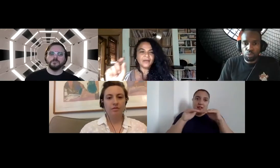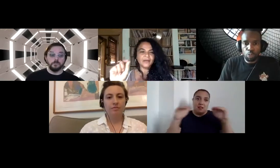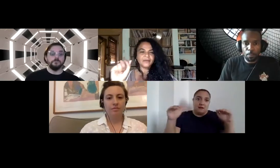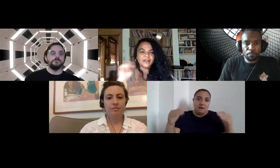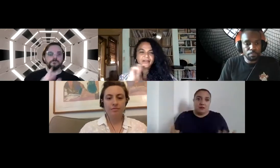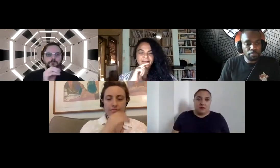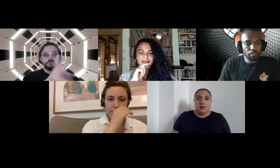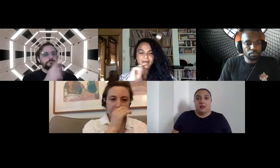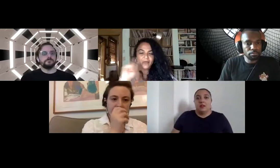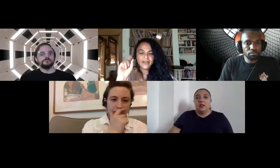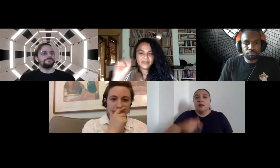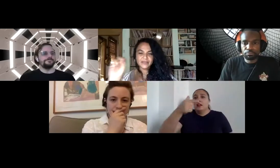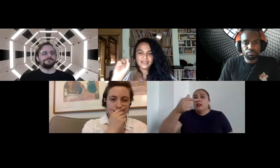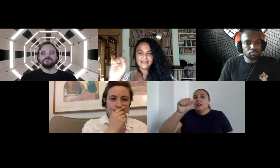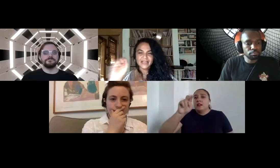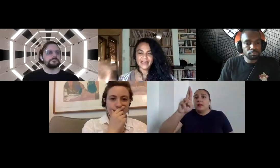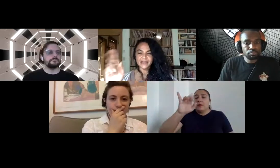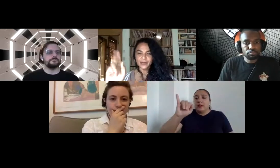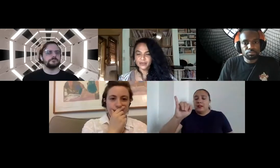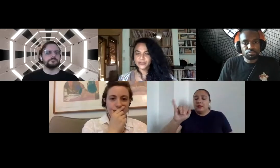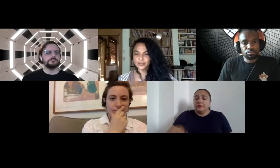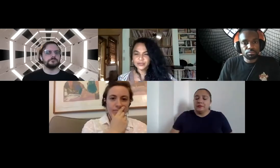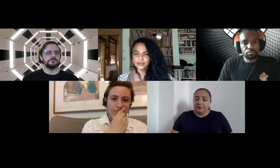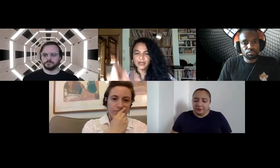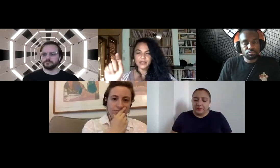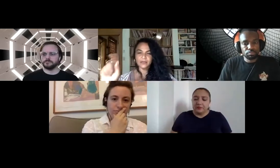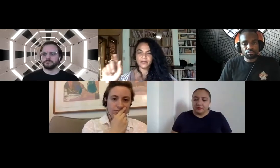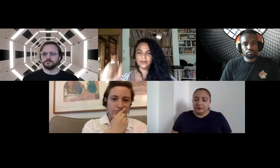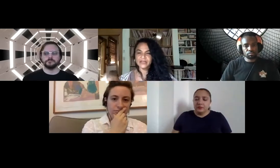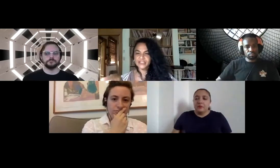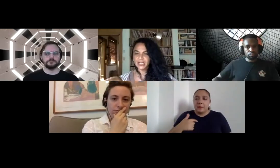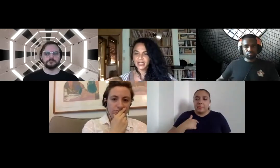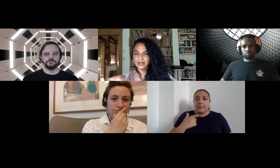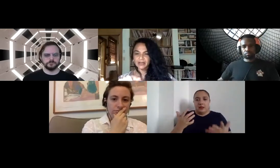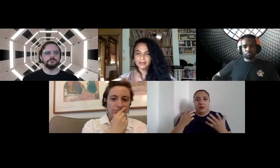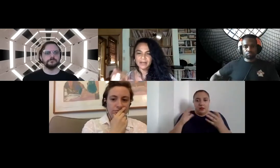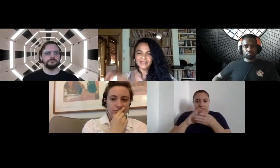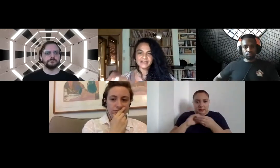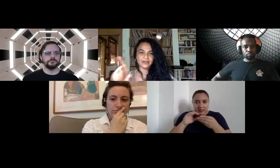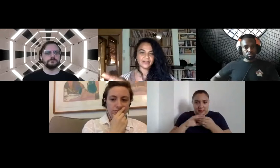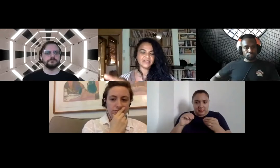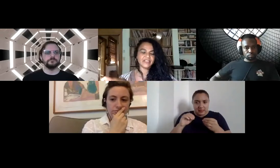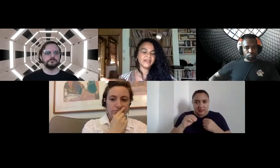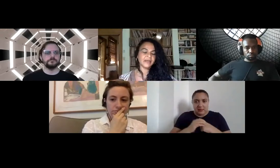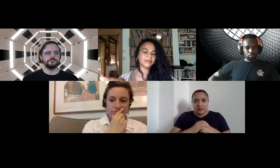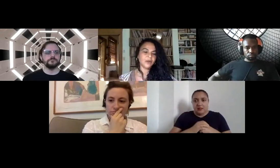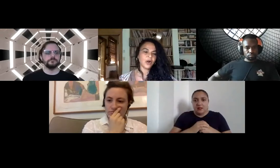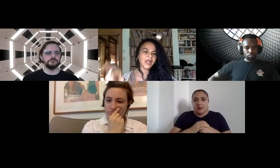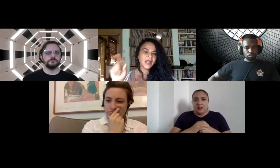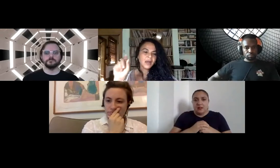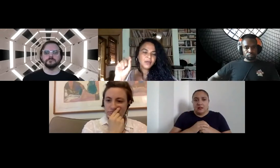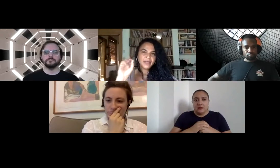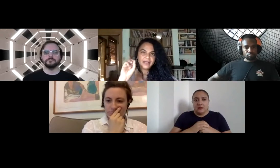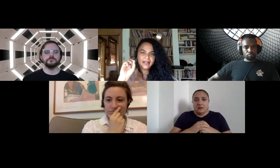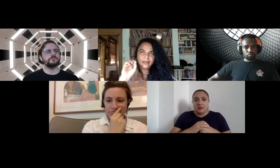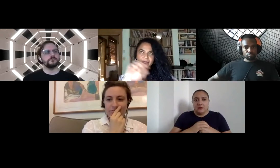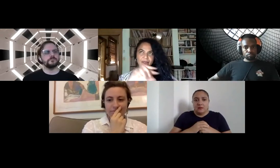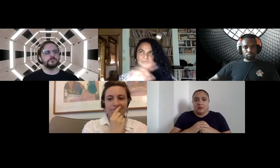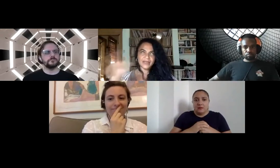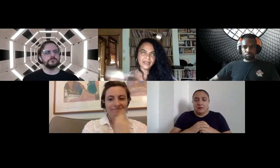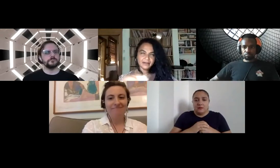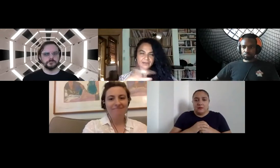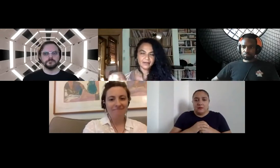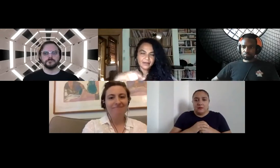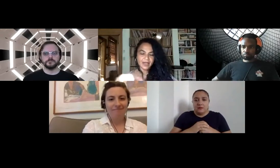to really say and also -- sorry if I say your name wrong, I think, we collectively, including